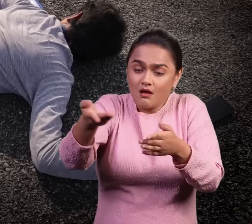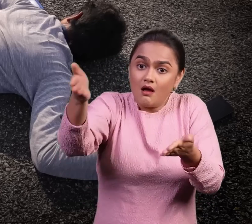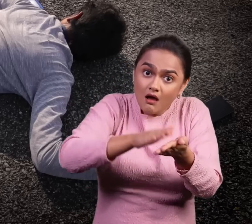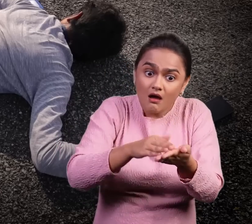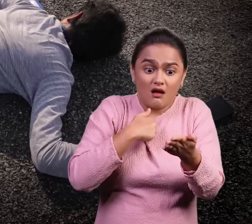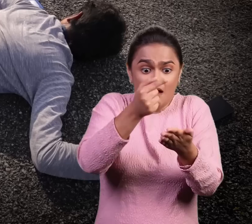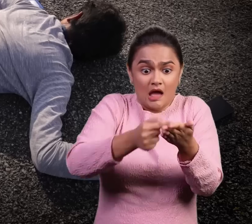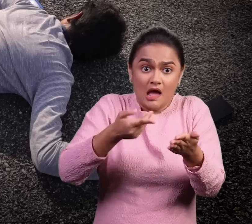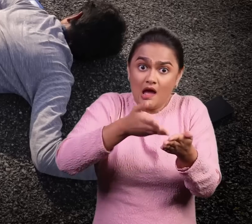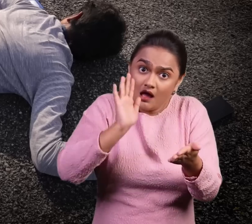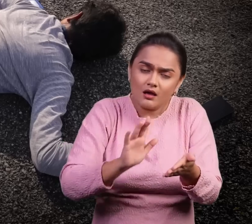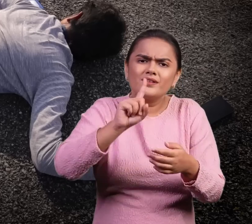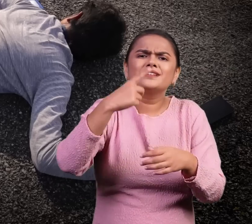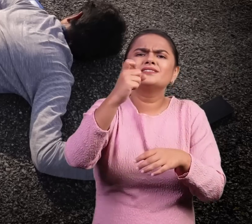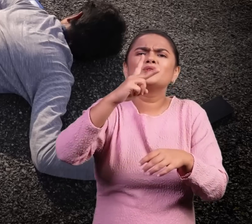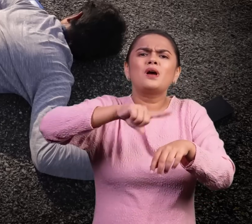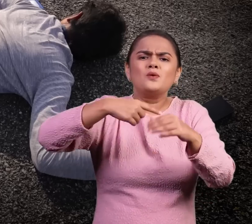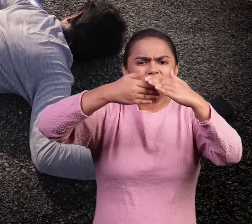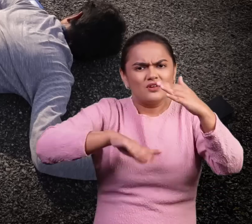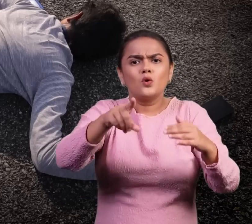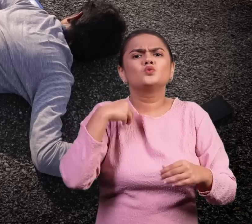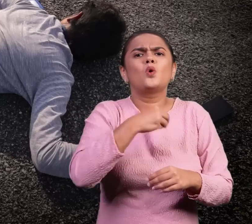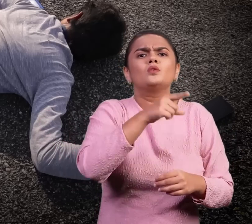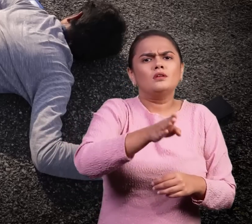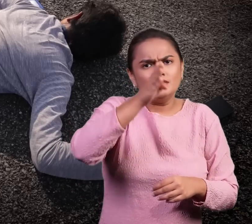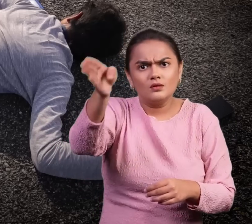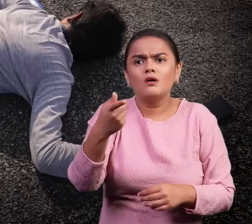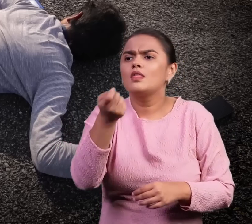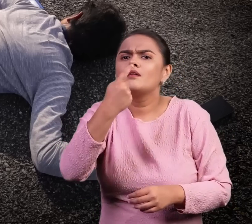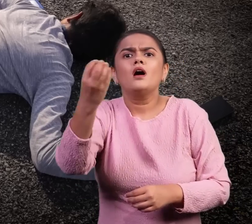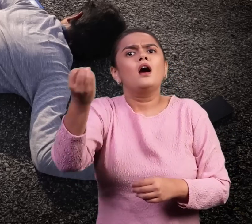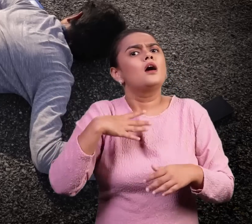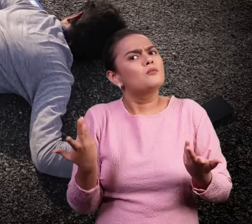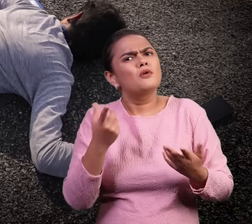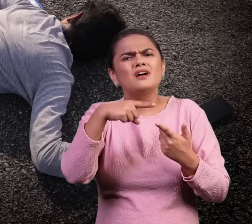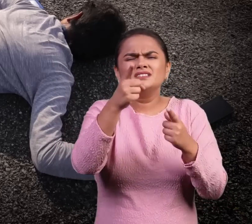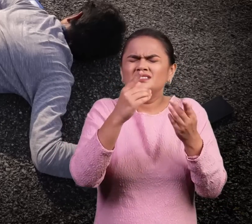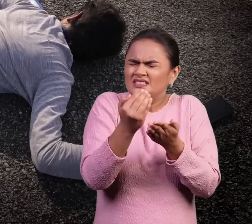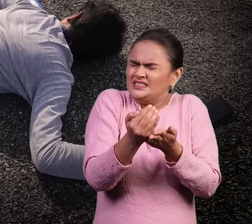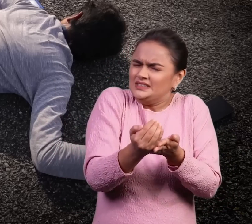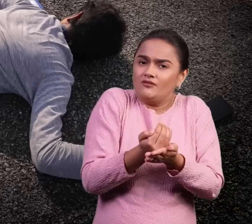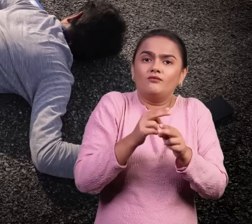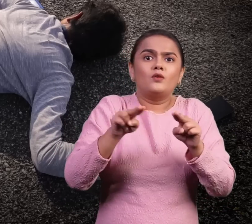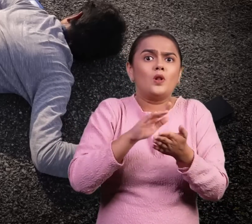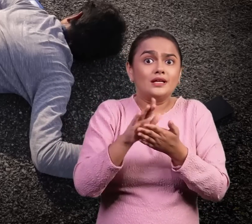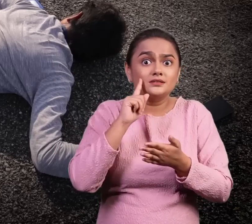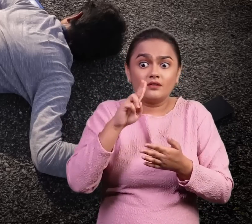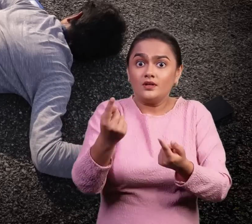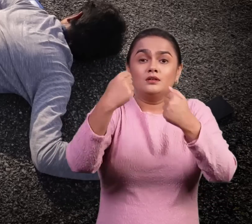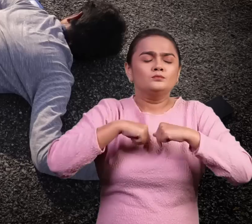report to a doctor within 72 hours for prescribed medication. You can completely prevent HIV this way.